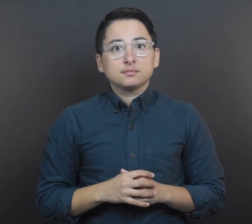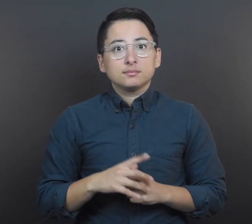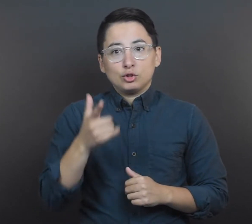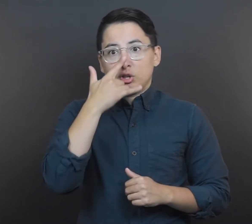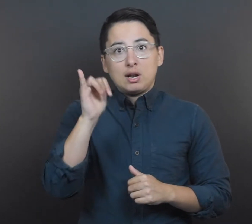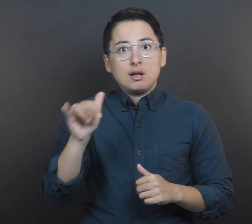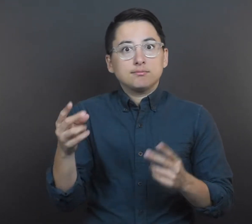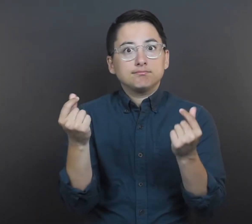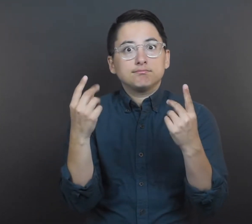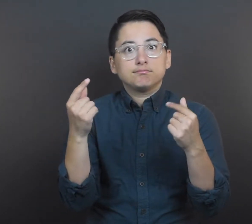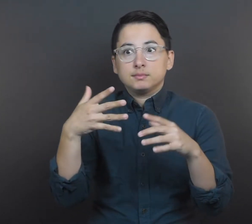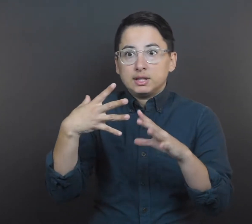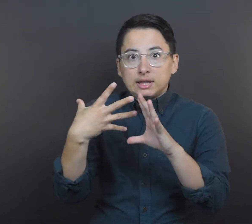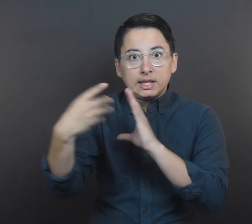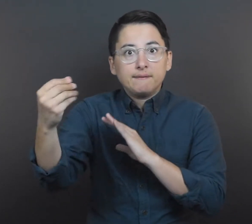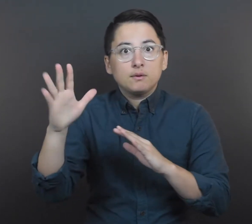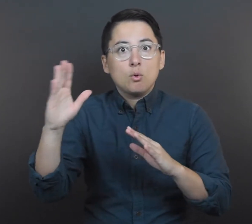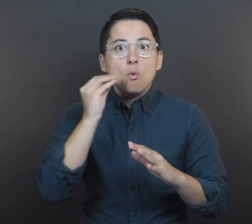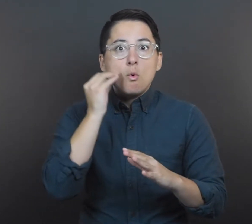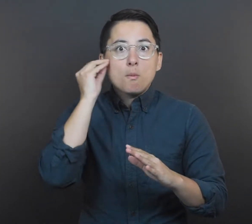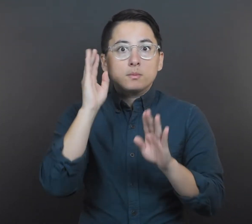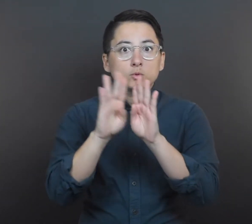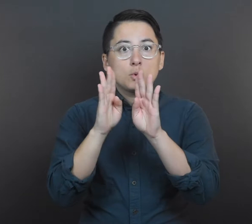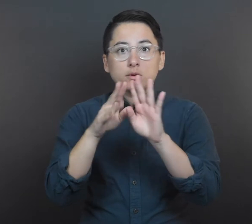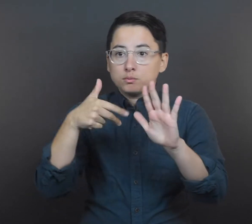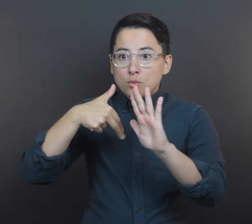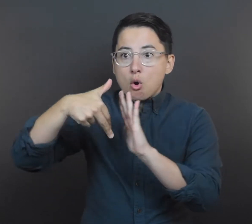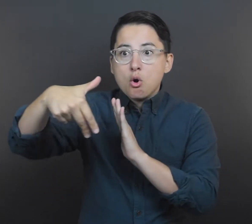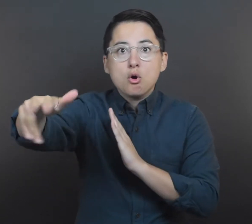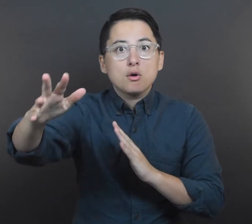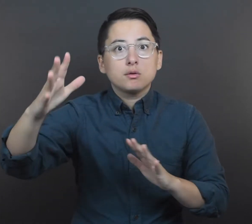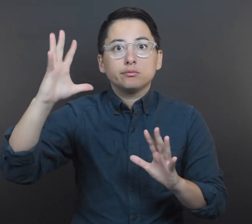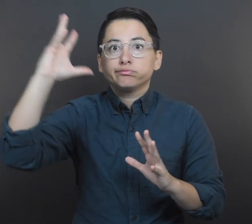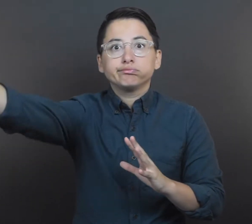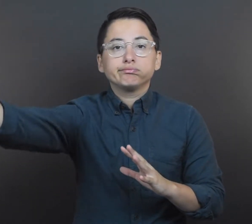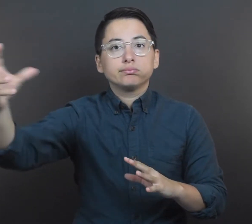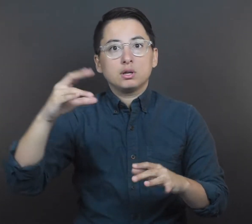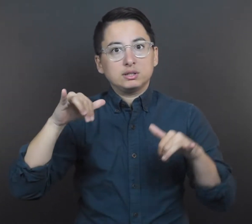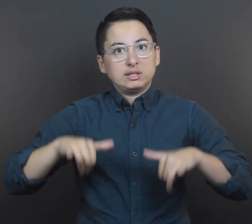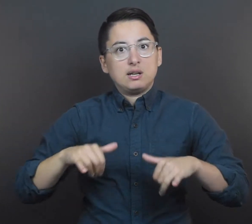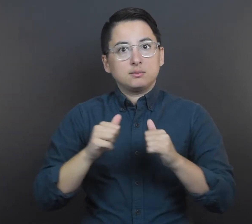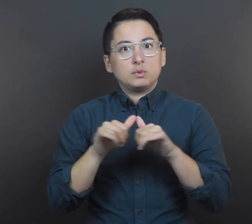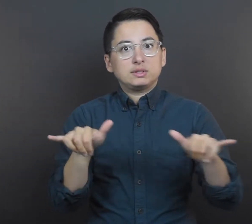of their old home, not even given the time to commit to memory the place they were escaping,”